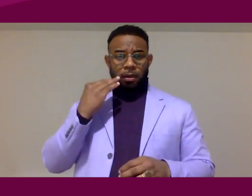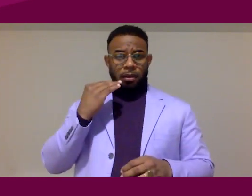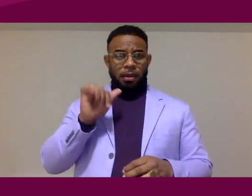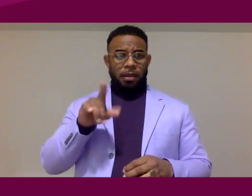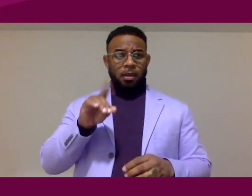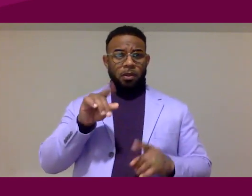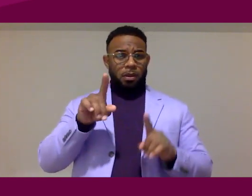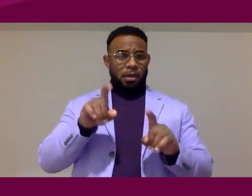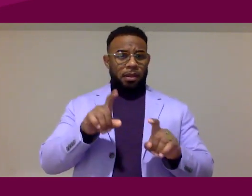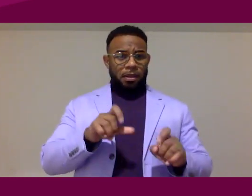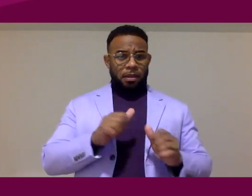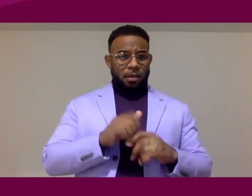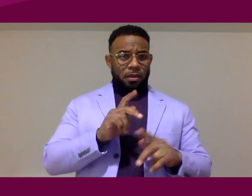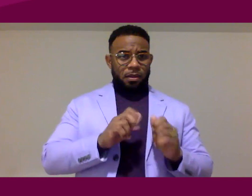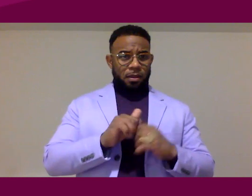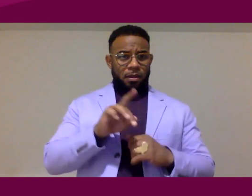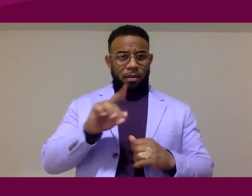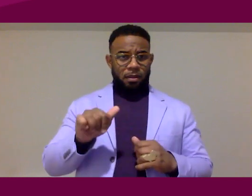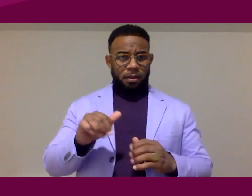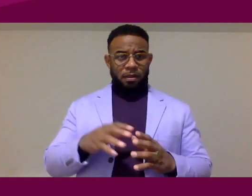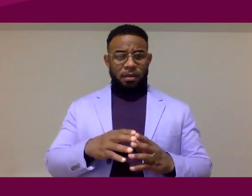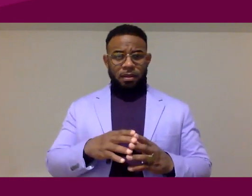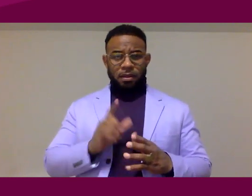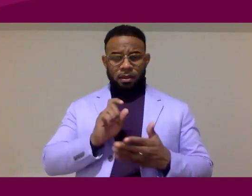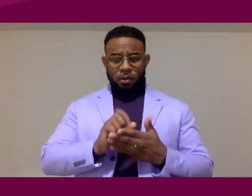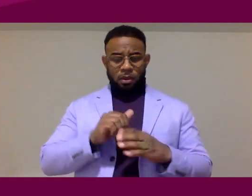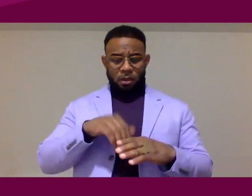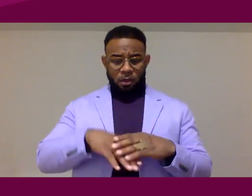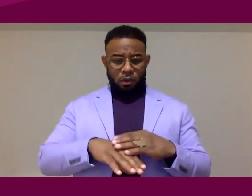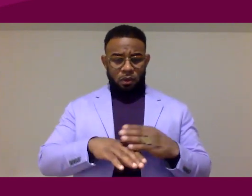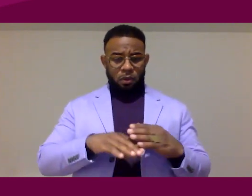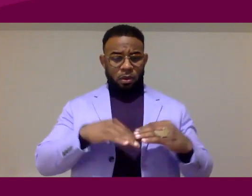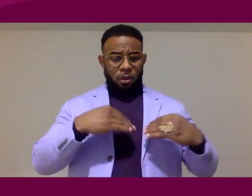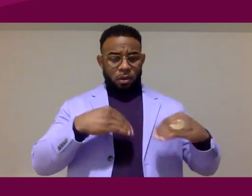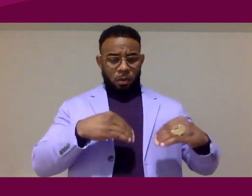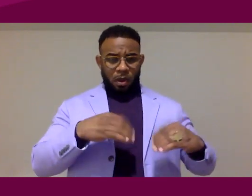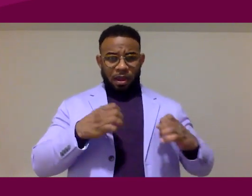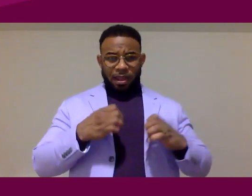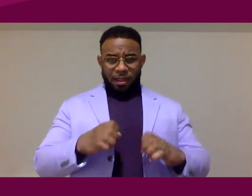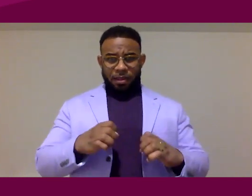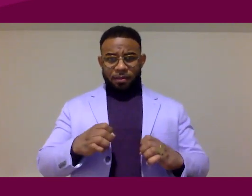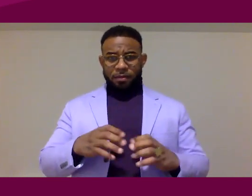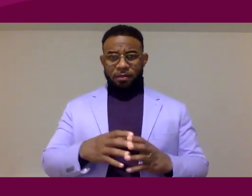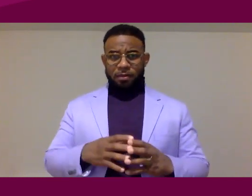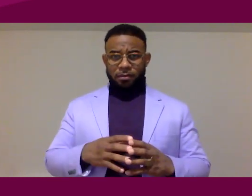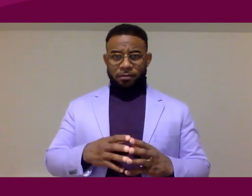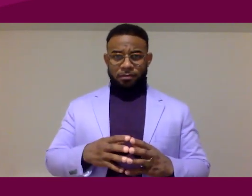they do test with people with disabilities, it's written into marketing efforts.